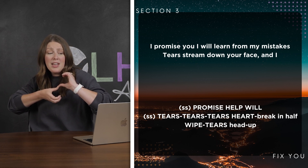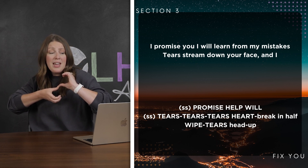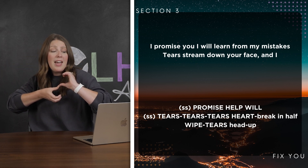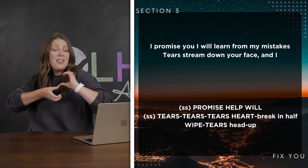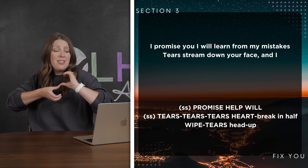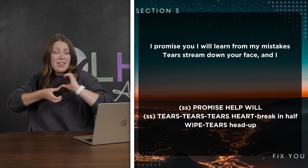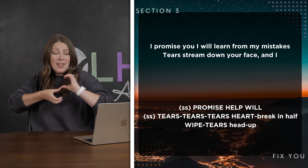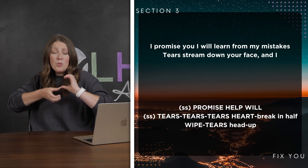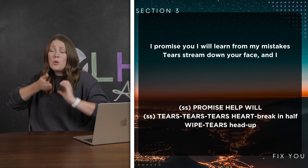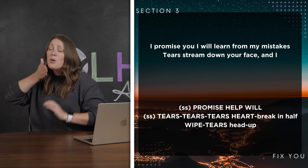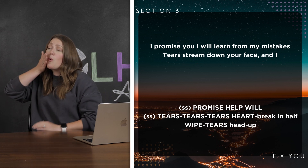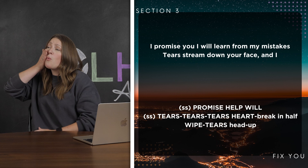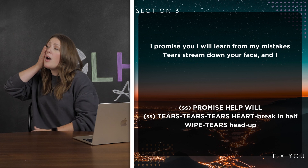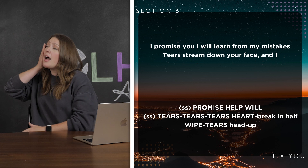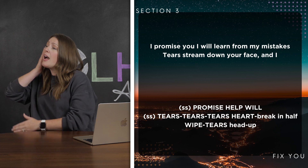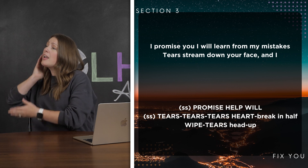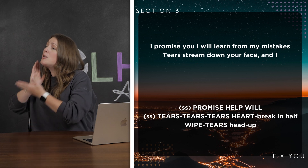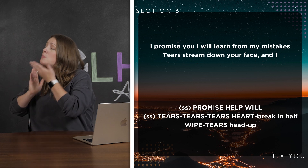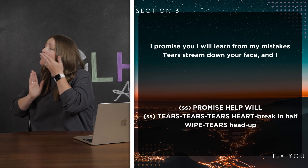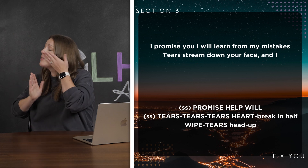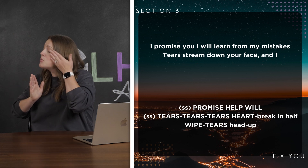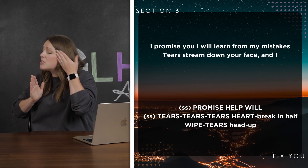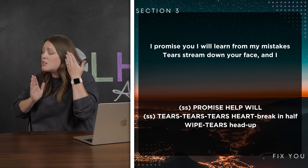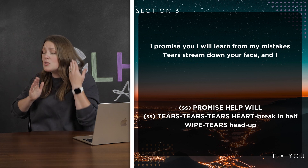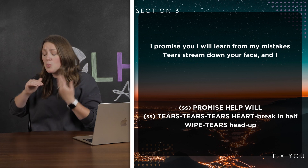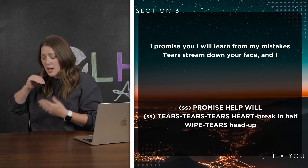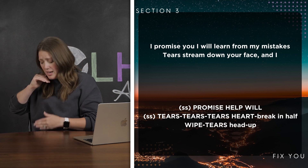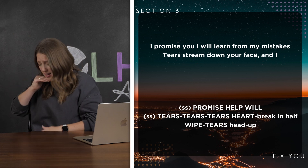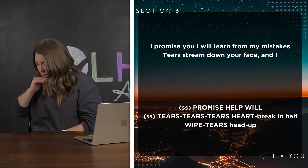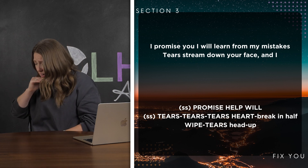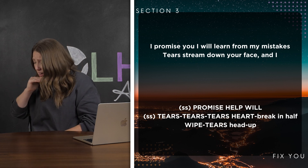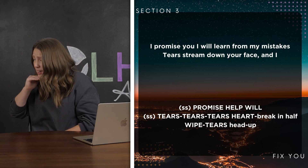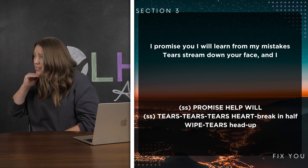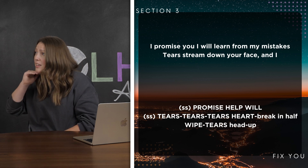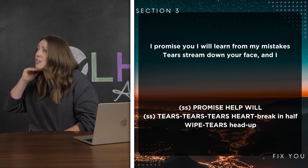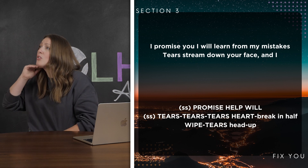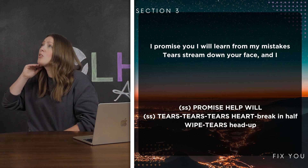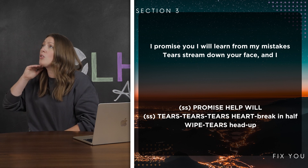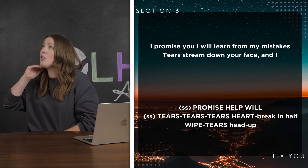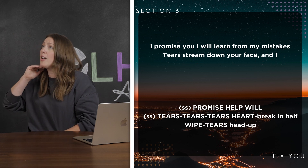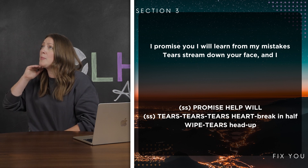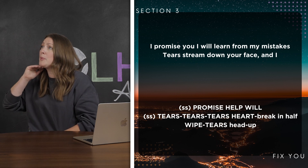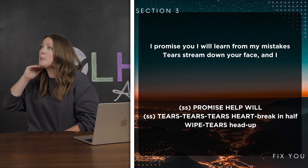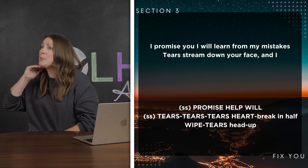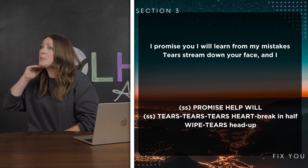and then we’re going to wipe those tears away and then look up.